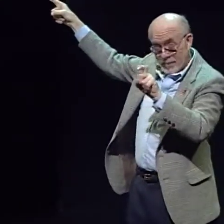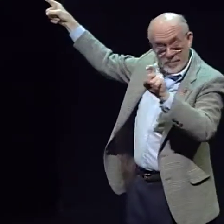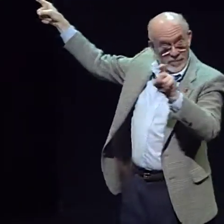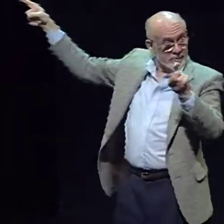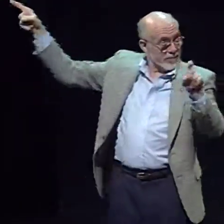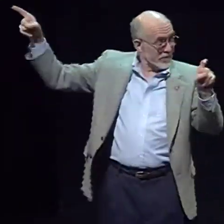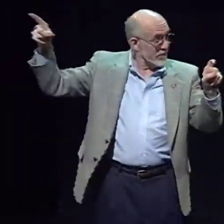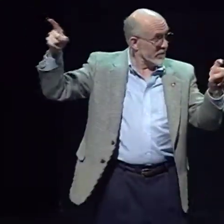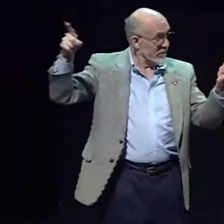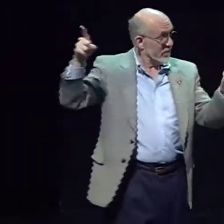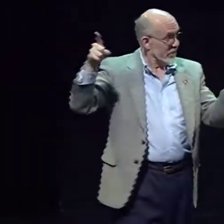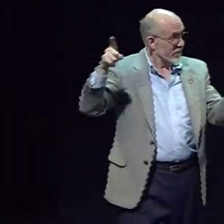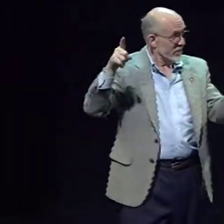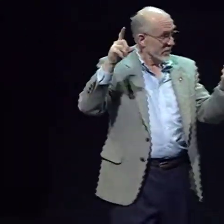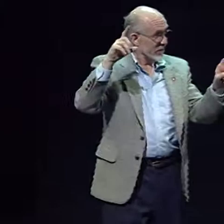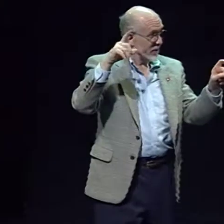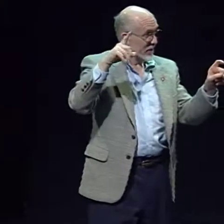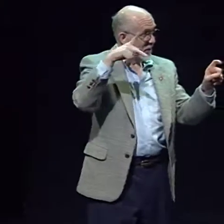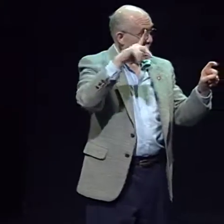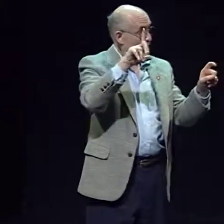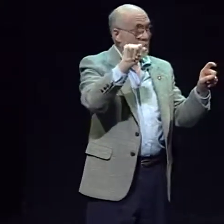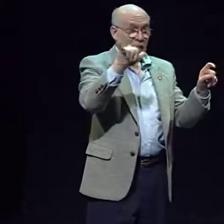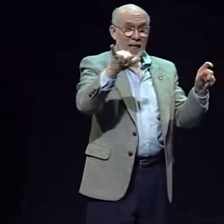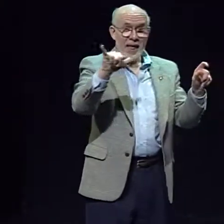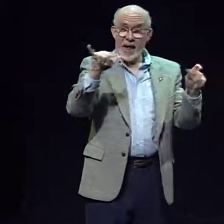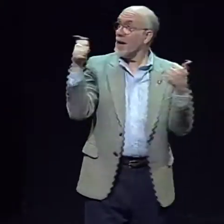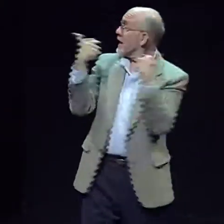IS THAT VISIBLE? IS THAT PLAY?